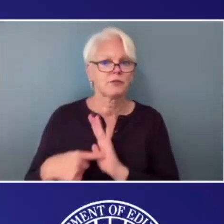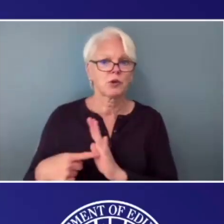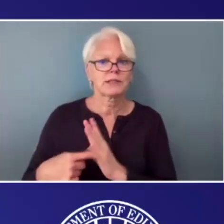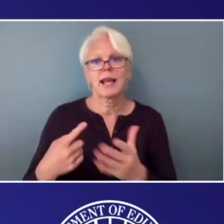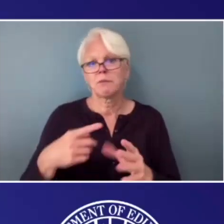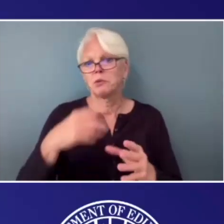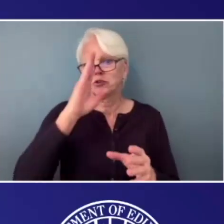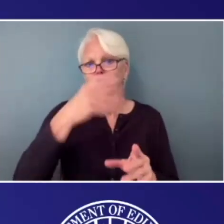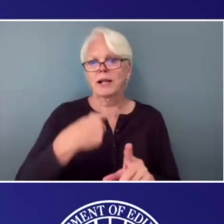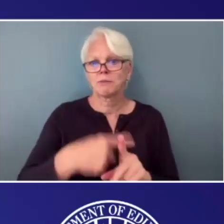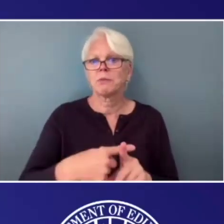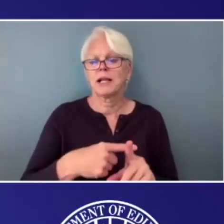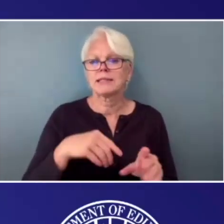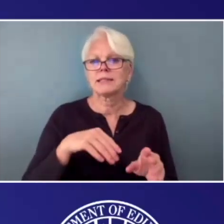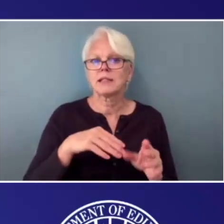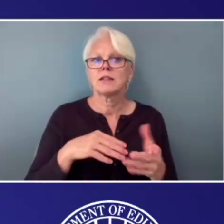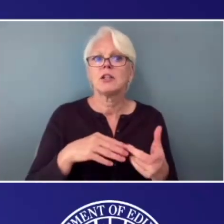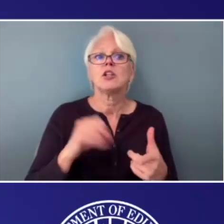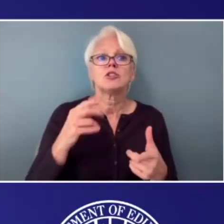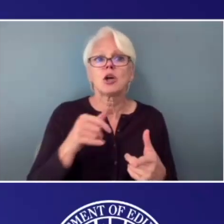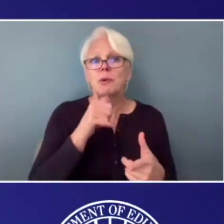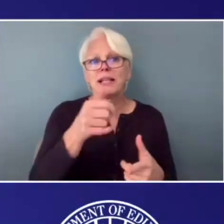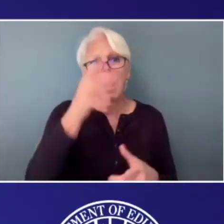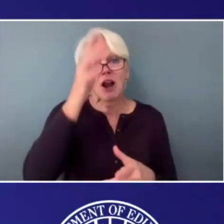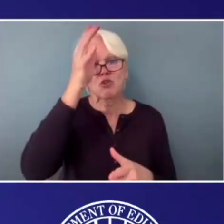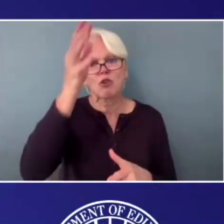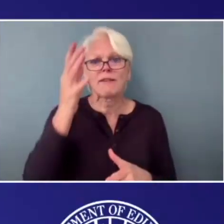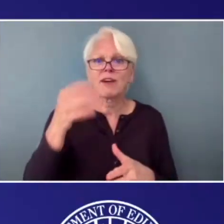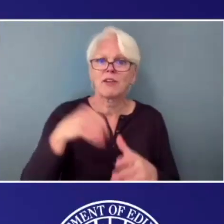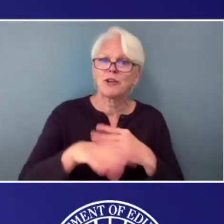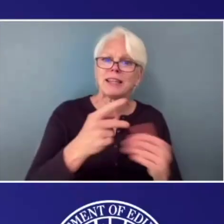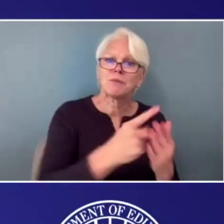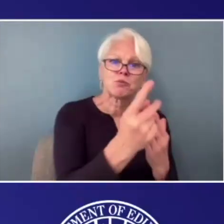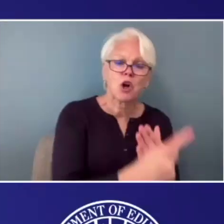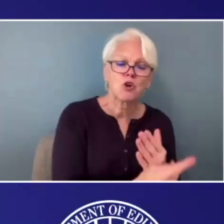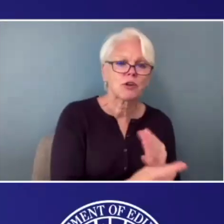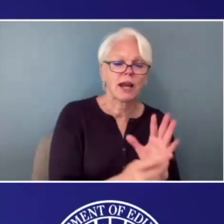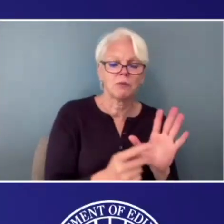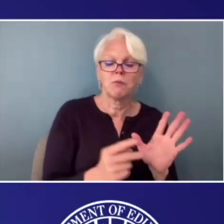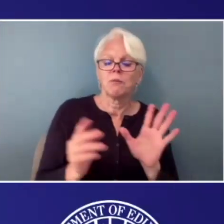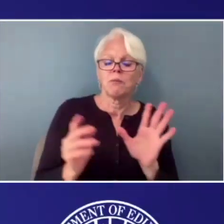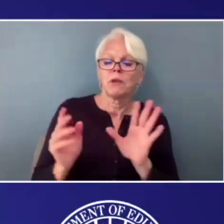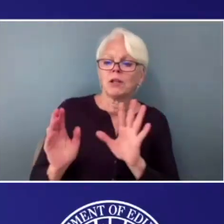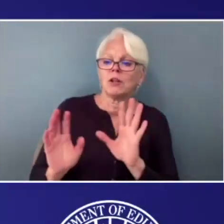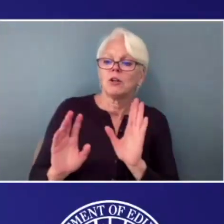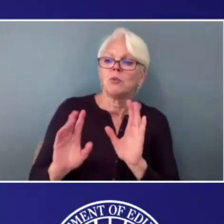So we're not grandfathering in the programs per se. We're giving that that, that interim year. And then those students